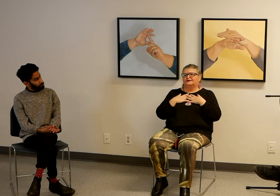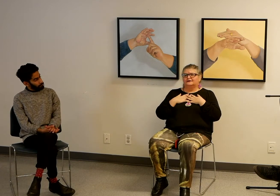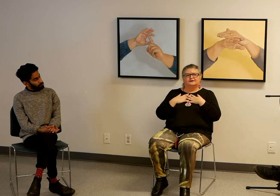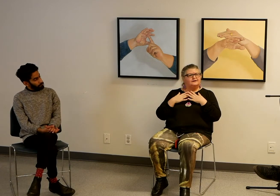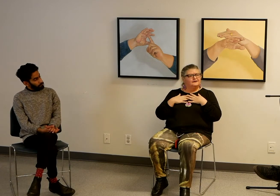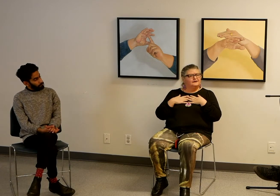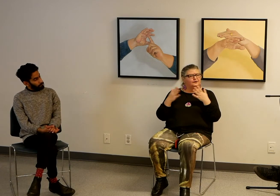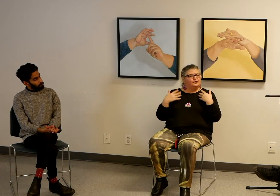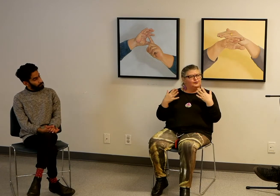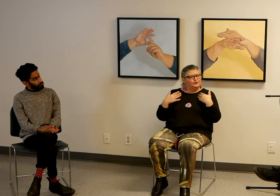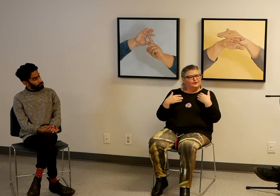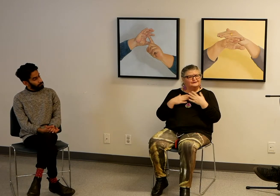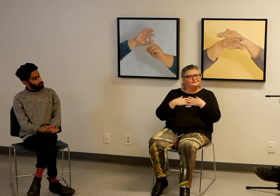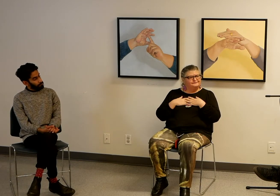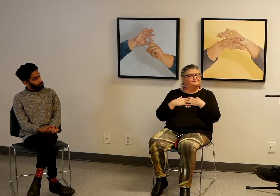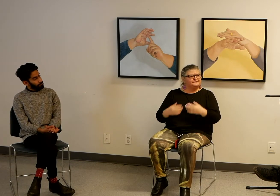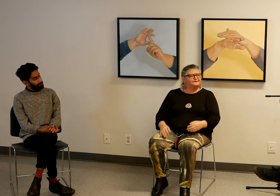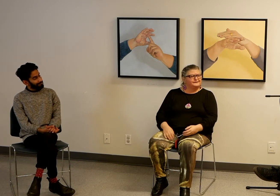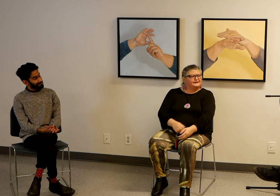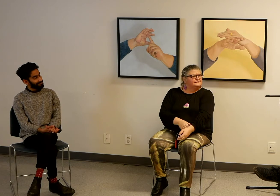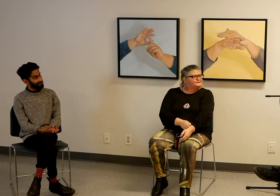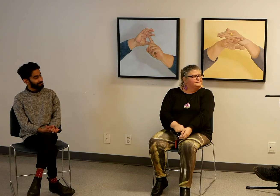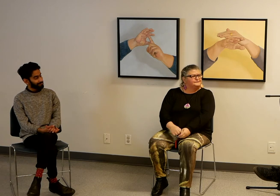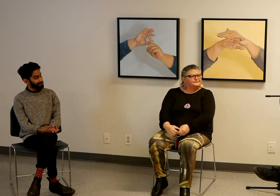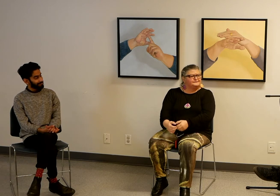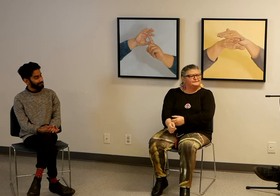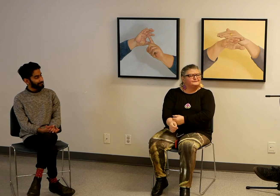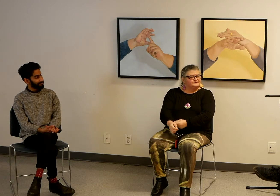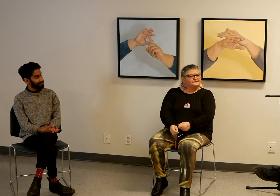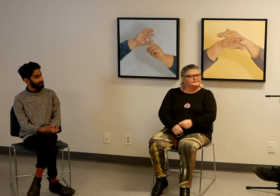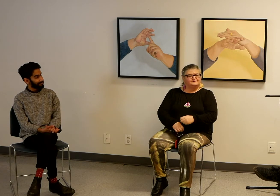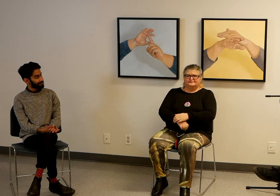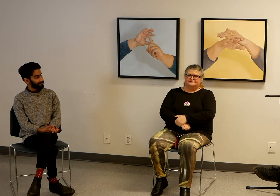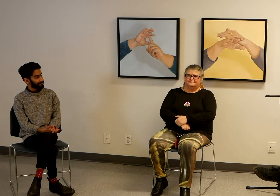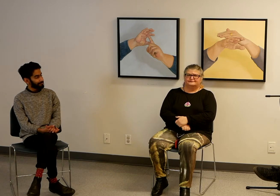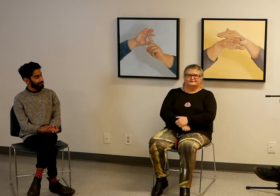So now that I've more involved in the deaf community, it's really amazing that there are those things available to me.